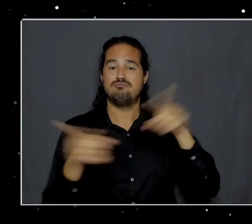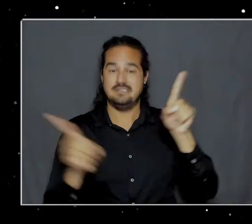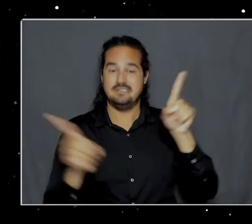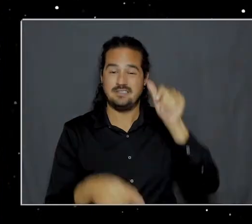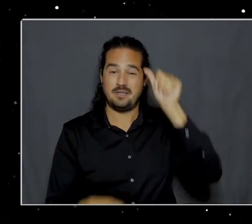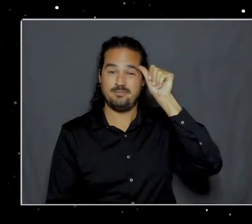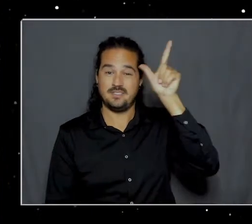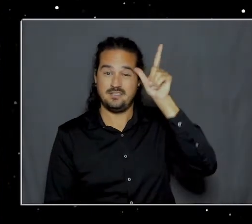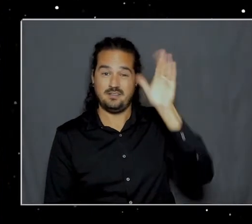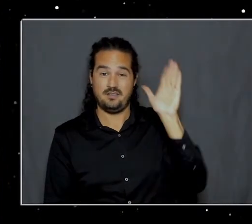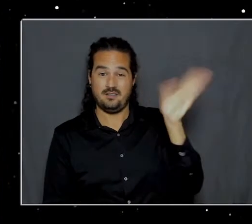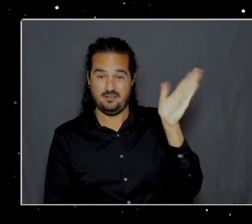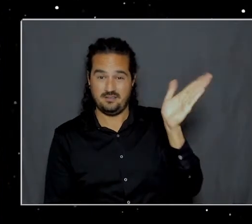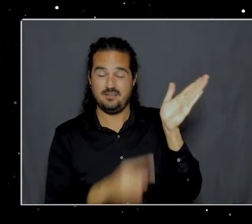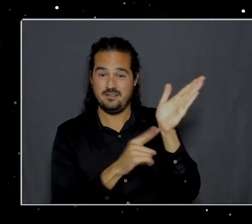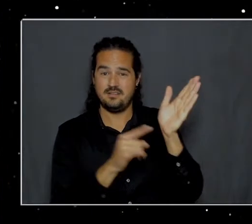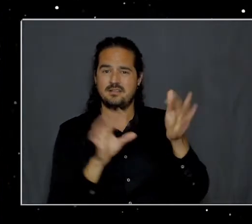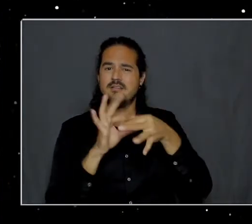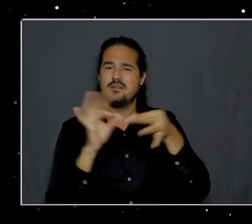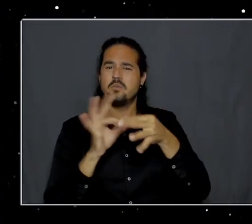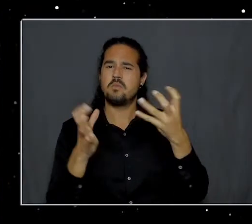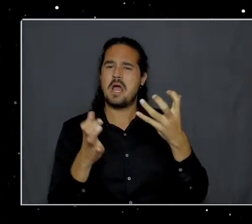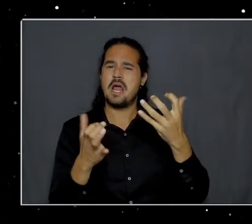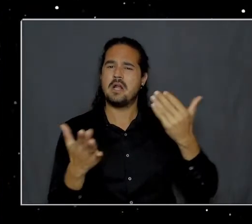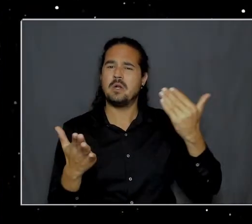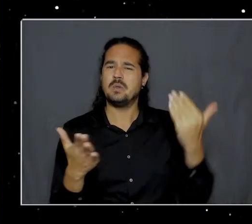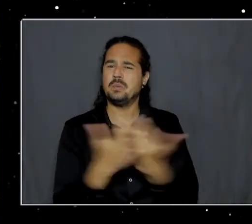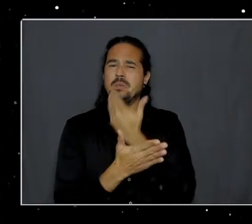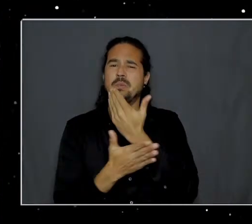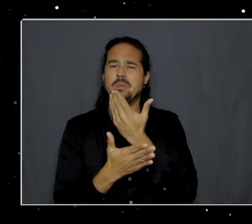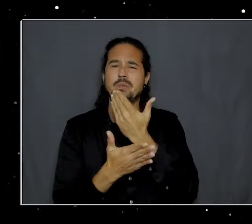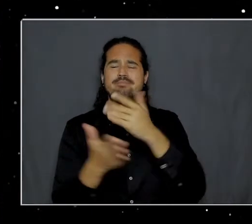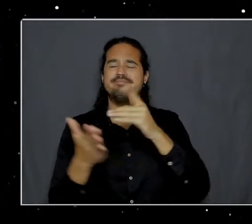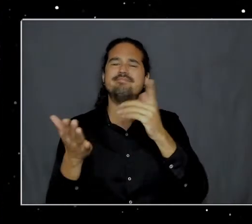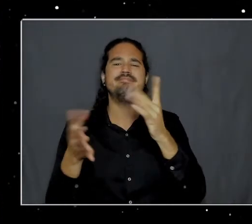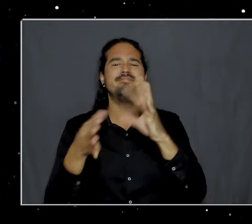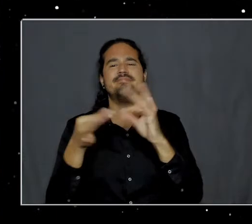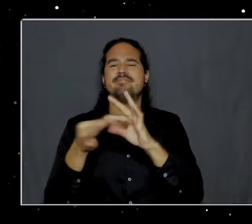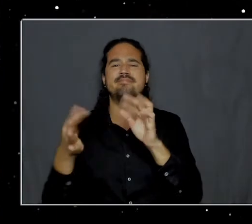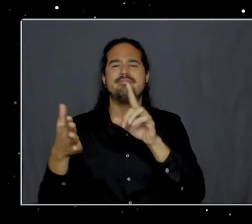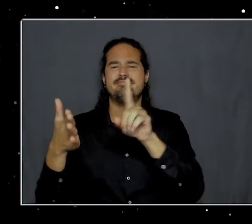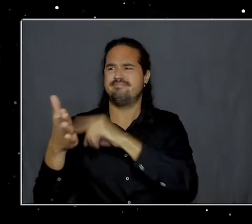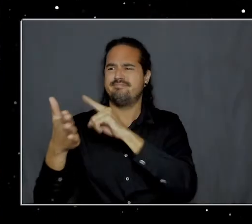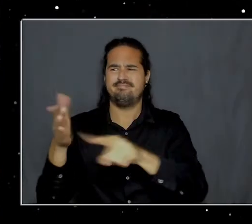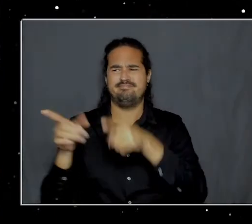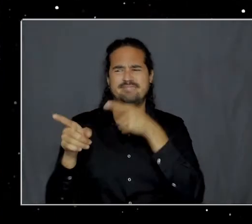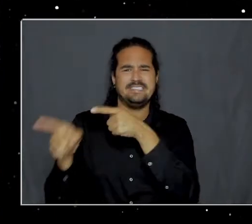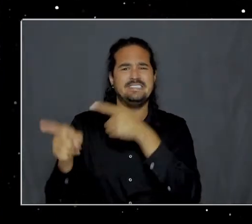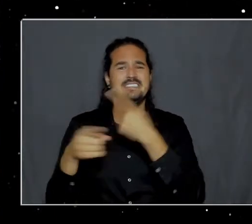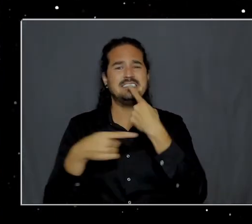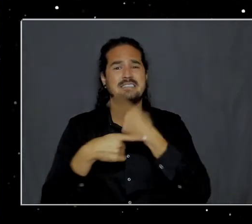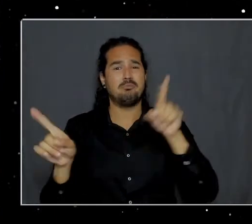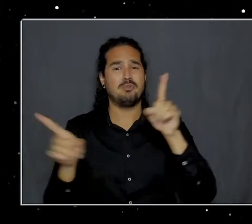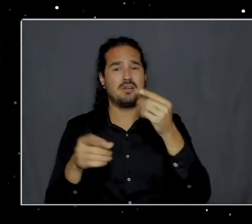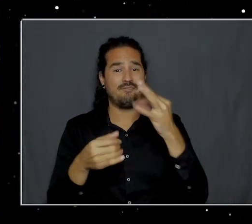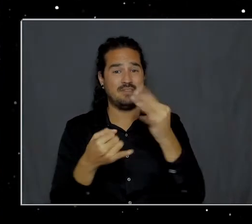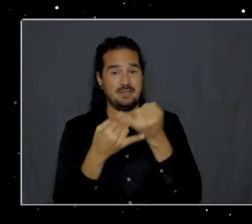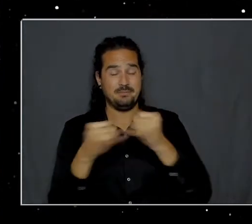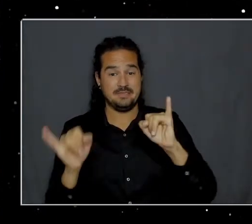SO THE QUESTION IS, CAN WE REACH TO THAT ASPIRATION? AND THAT'S WHAT IN THE GETTYSBURG ADDRESS LINCOLN CALLED FOR. HE CALLED FOR A NEW BIRTH OF FREEDOM. HE WAS CRITICAL OF THE CONSTITUTION, NOT THE DECLARATION OF INDEPENDENCE.